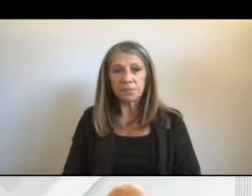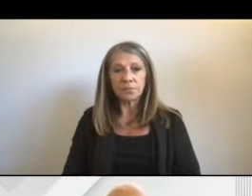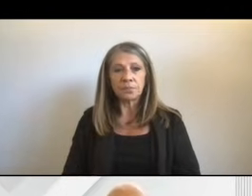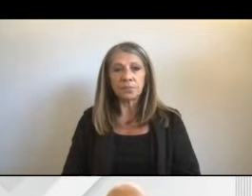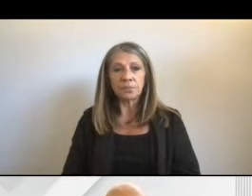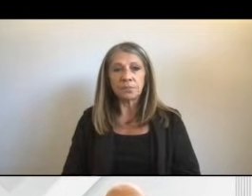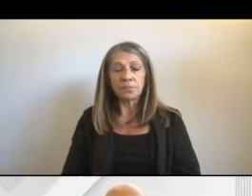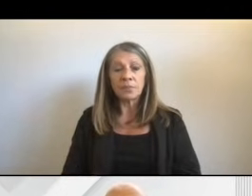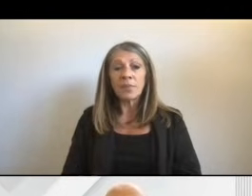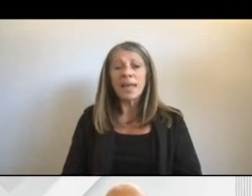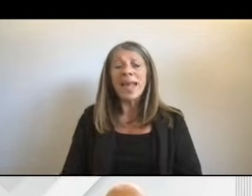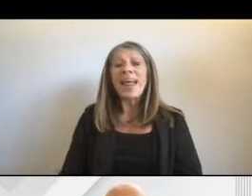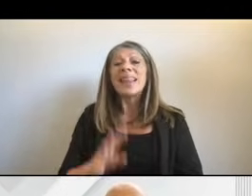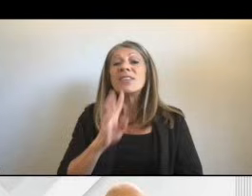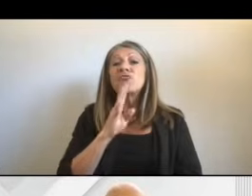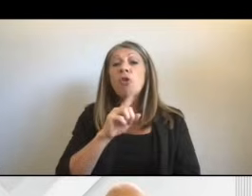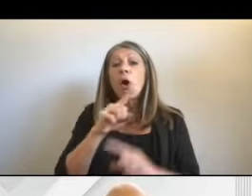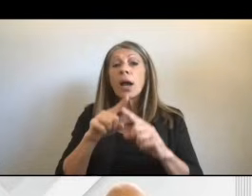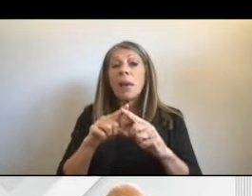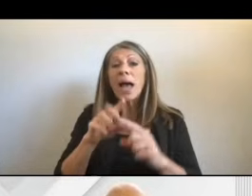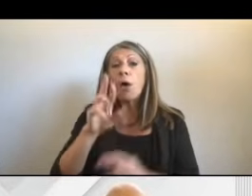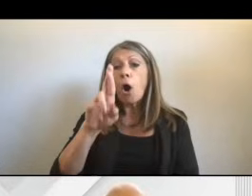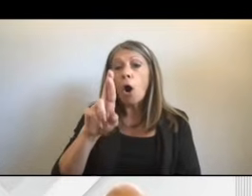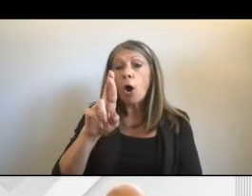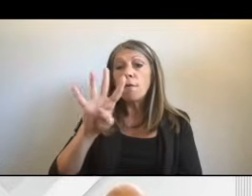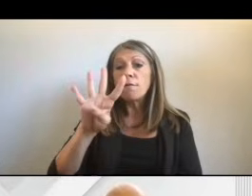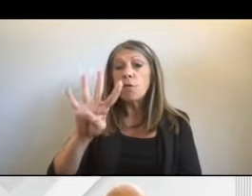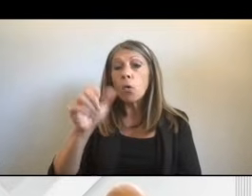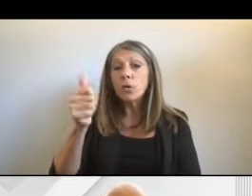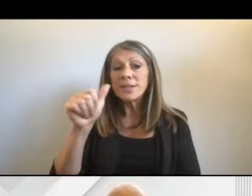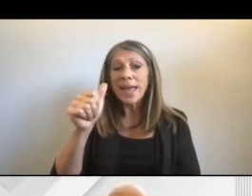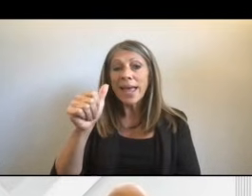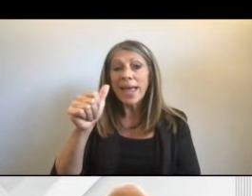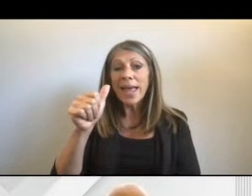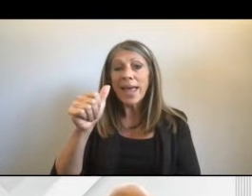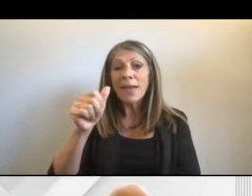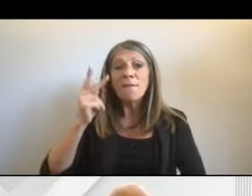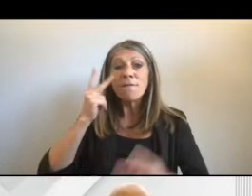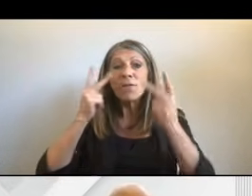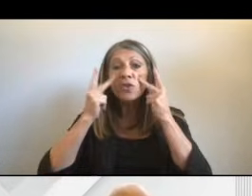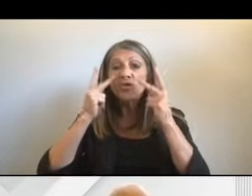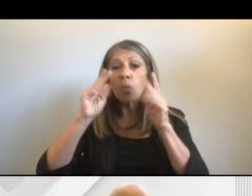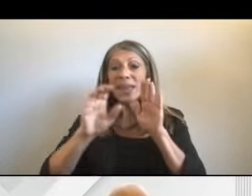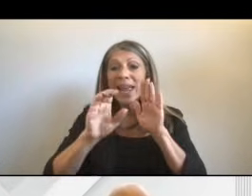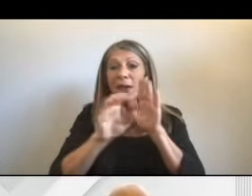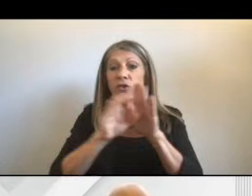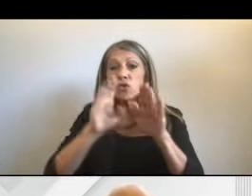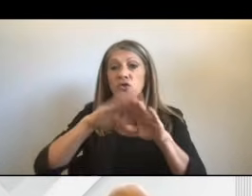Now let's talk about R410 and the visual characters on signs. Notice we don't talk